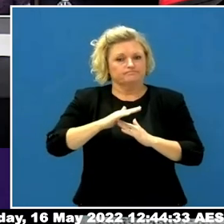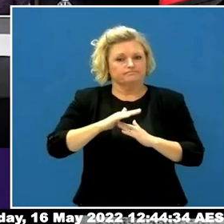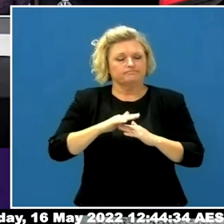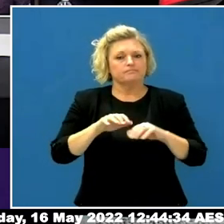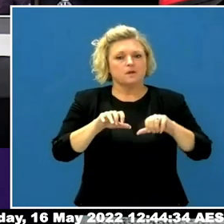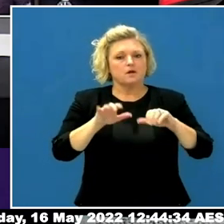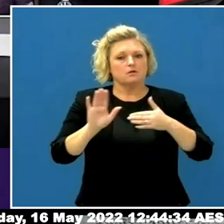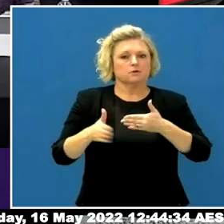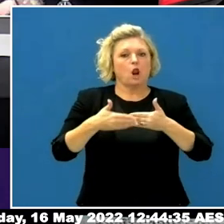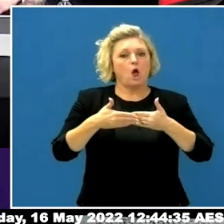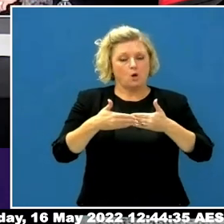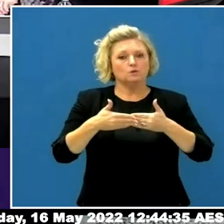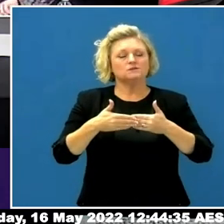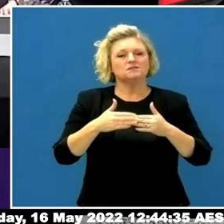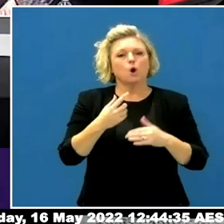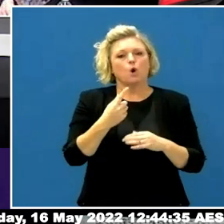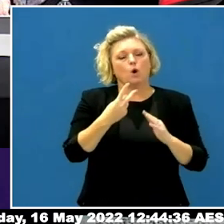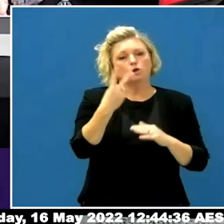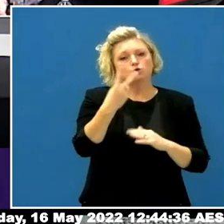It is now quarter to 1, we'll adjourn until 1.45.